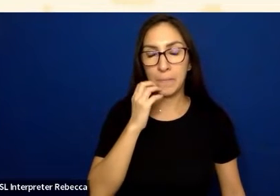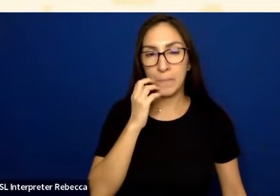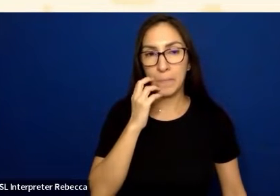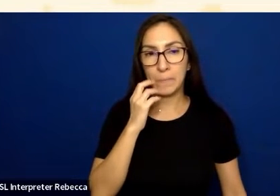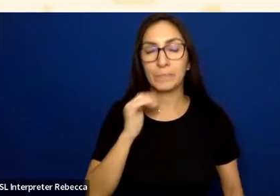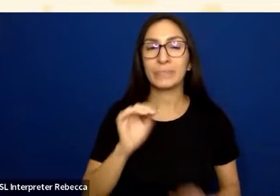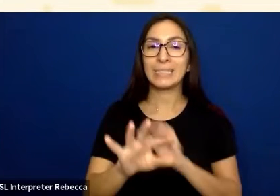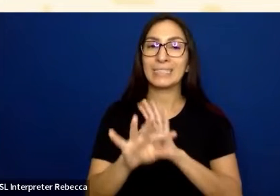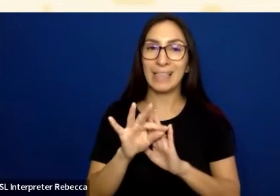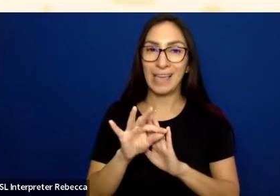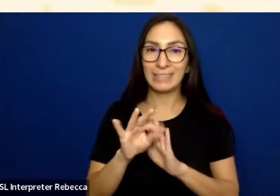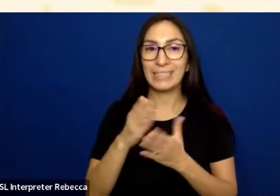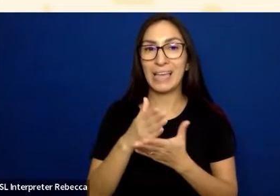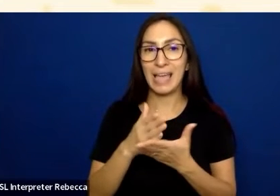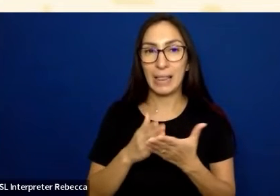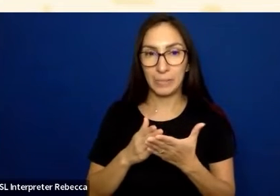text area, and so on.